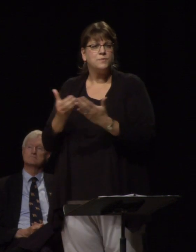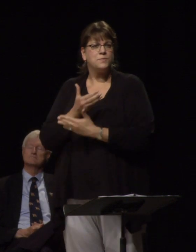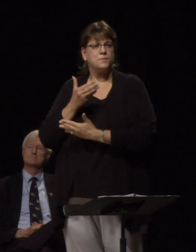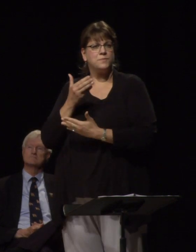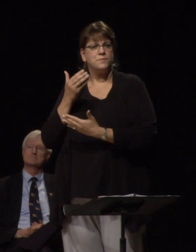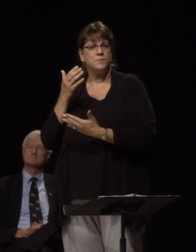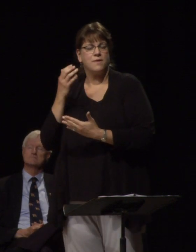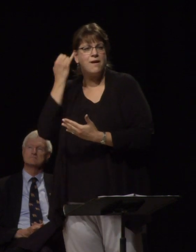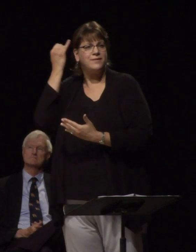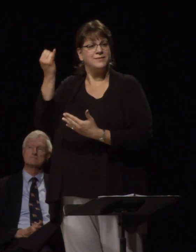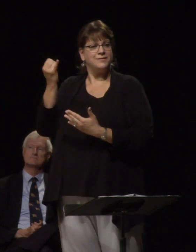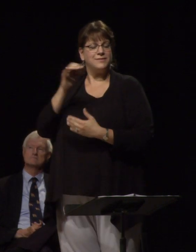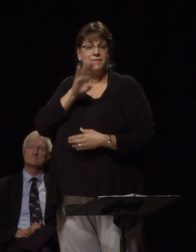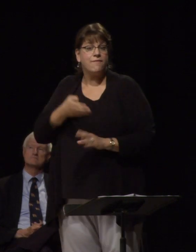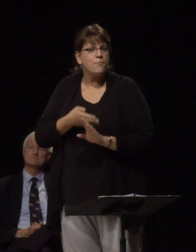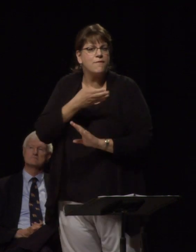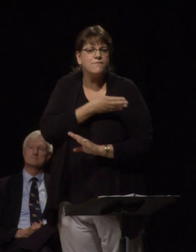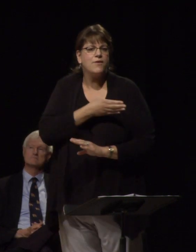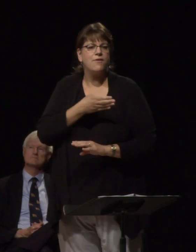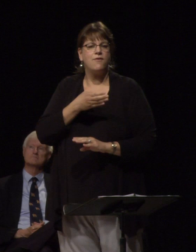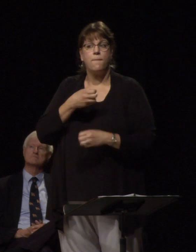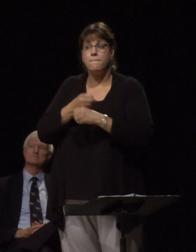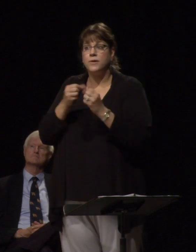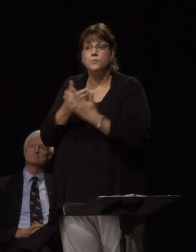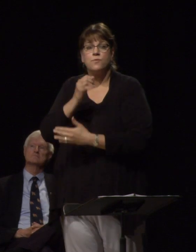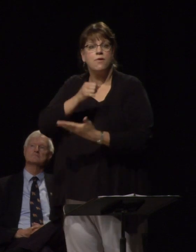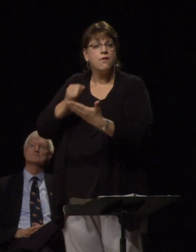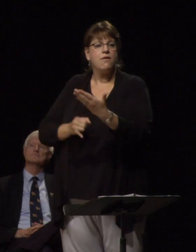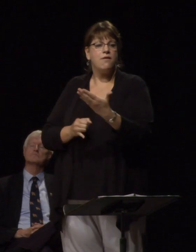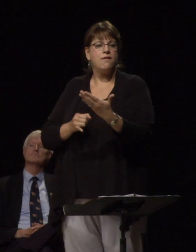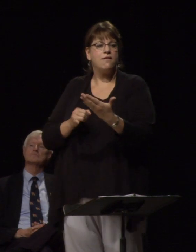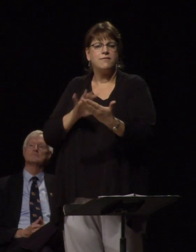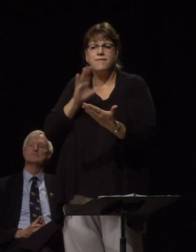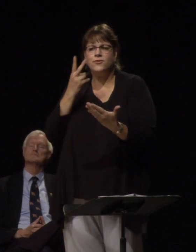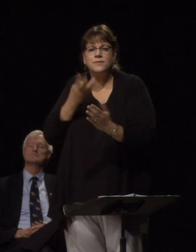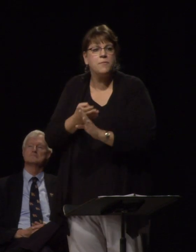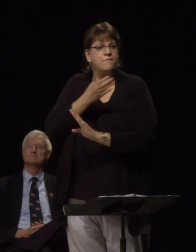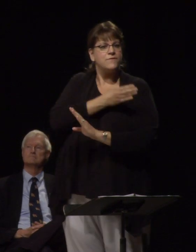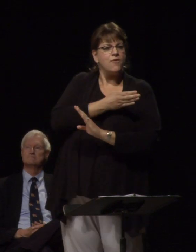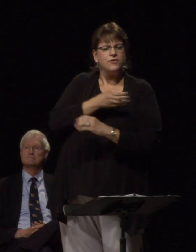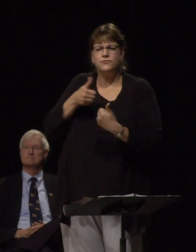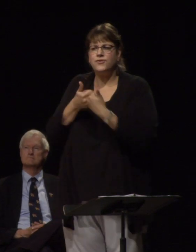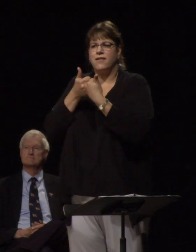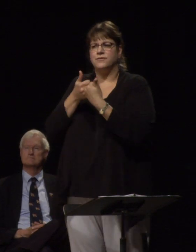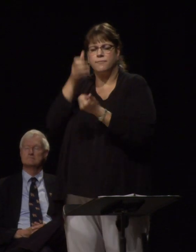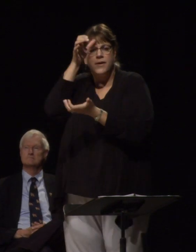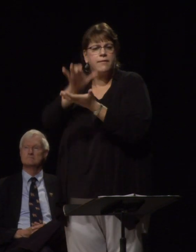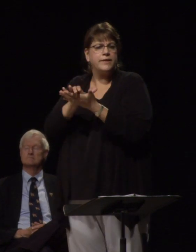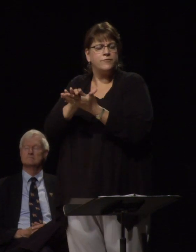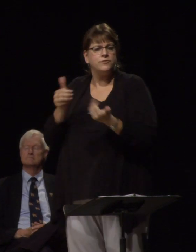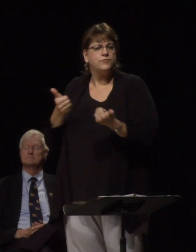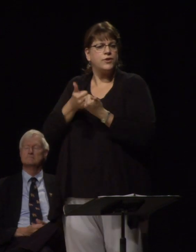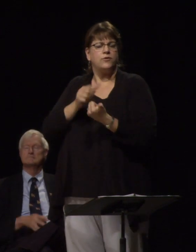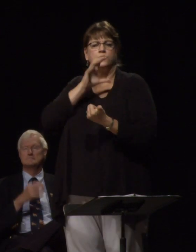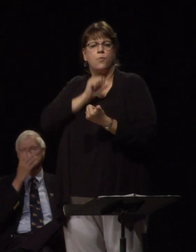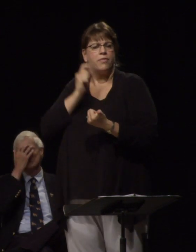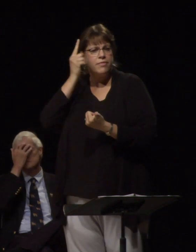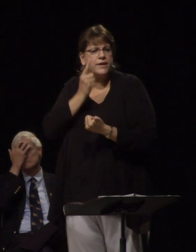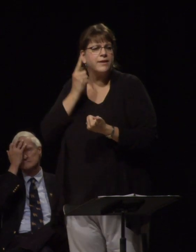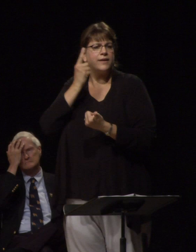IDEAS, DARE TO CREATE ART THAT CHALLENGES OUR BELIEFS AND OUR REALITY, AND CHALLENGES COLLEAGUES AND STUDENTS TO THINK